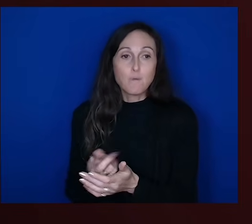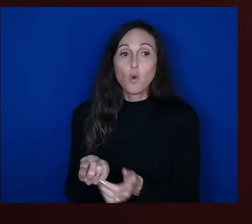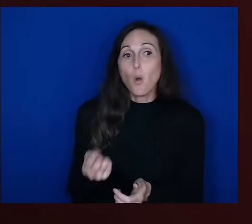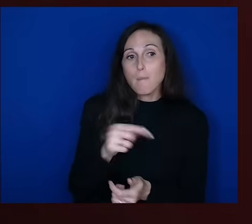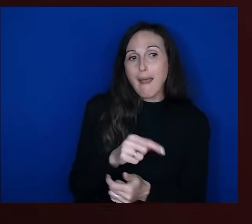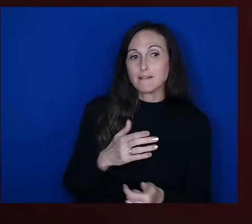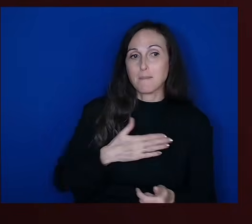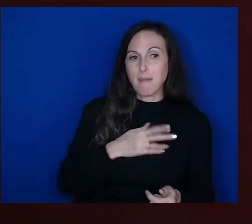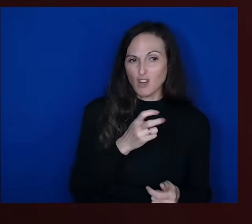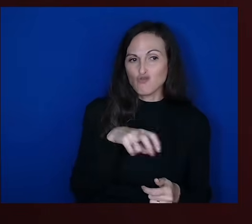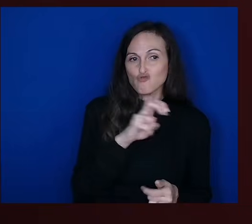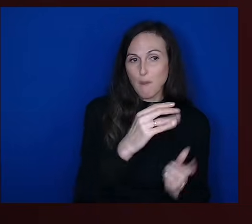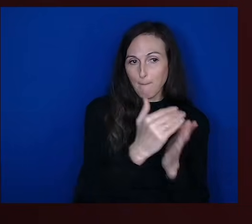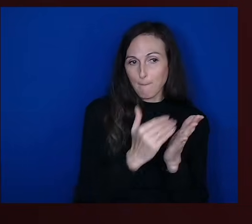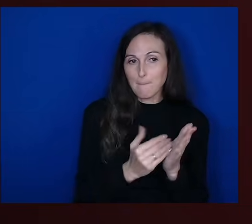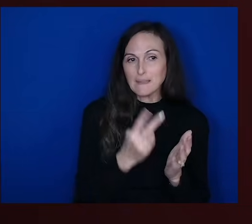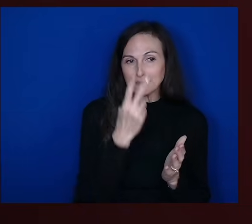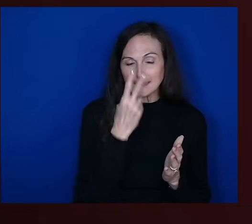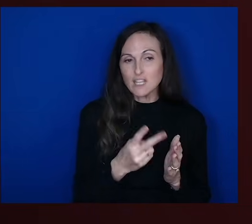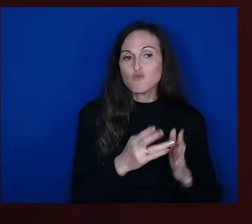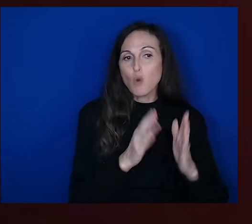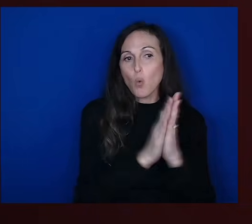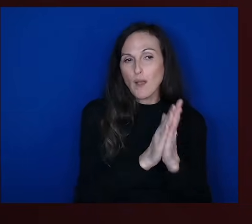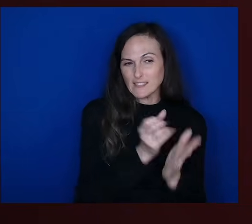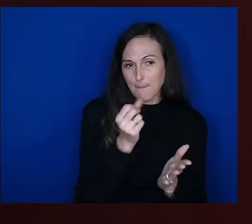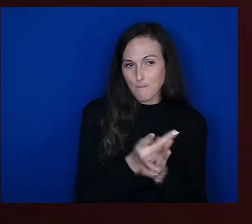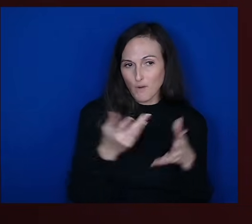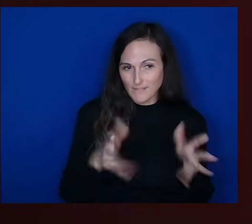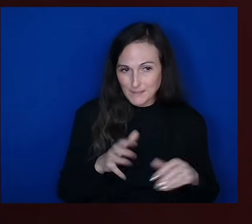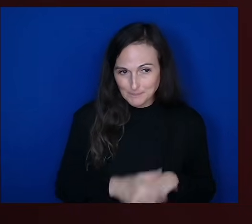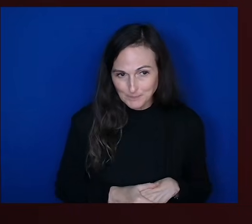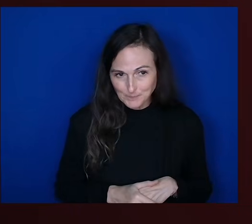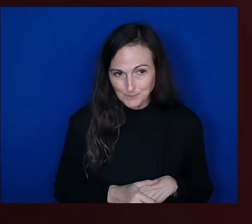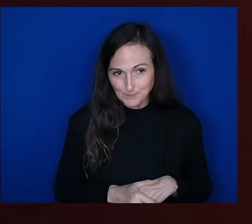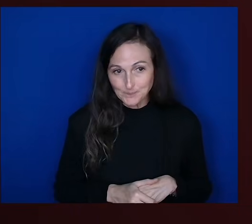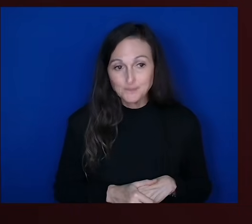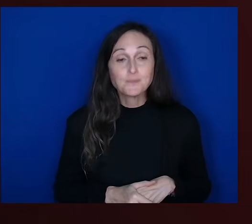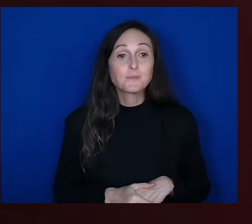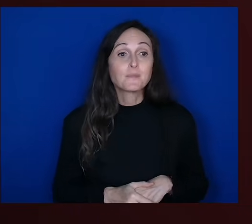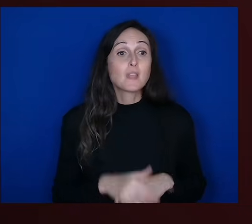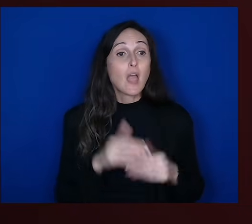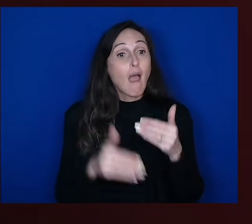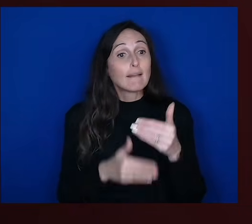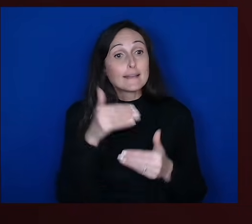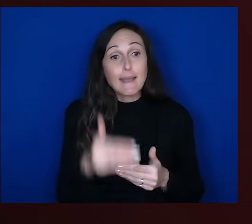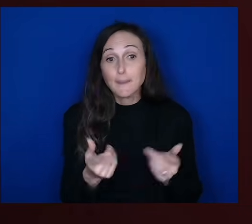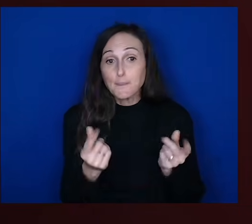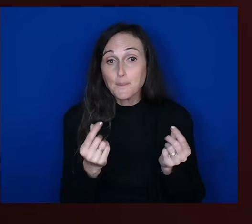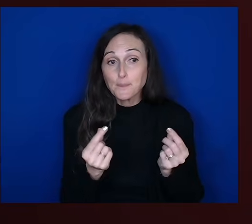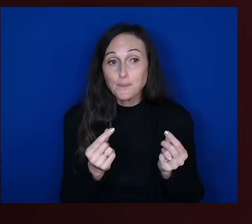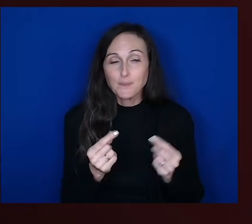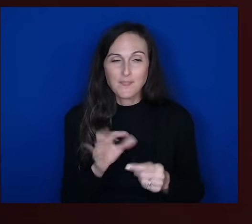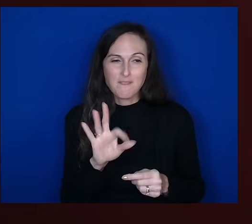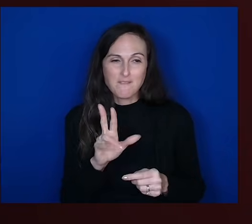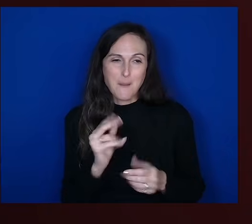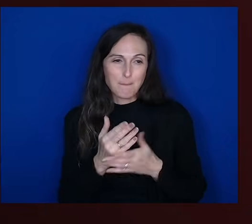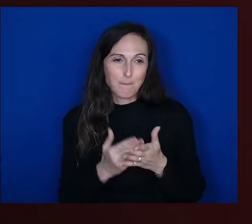we're going to get the trip request approved. And then the next thing is the fun part of uploading receipts,